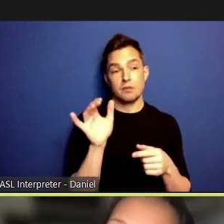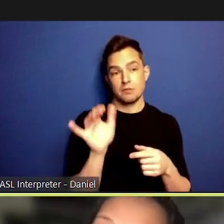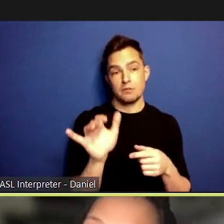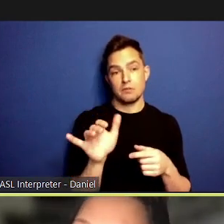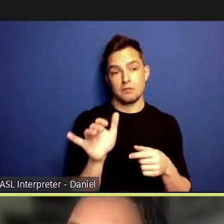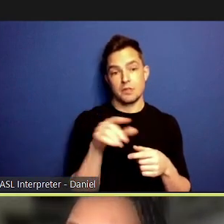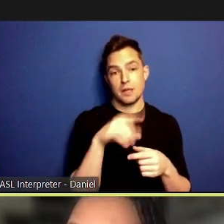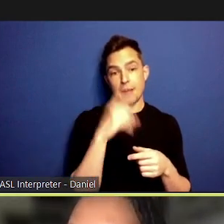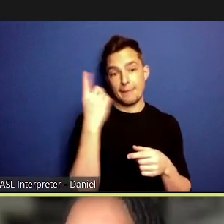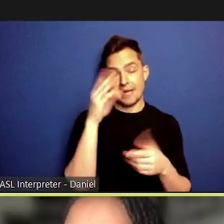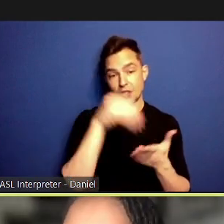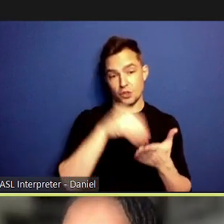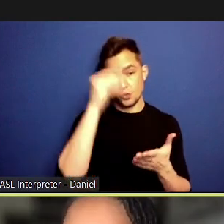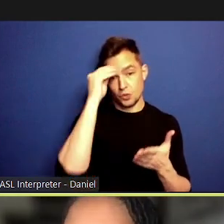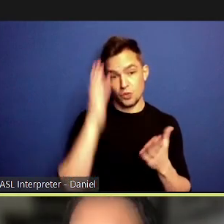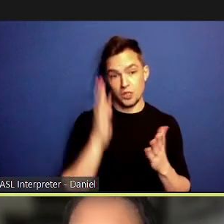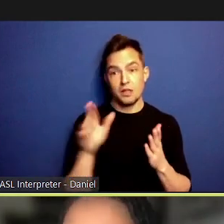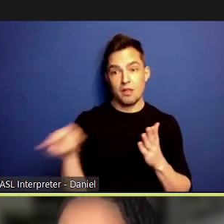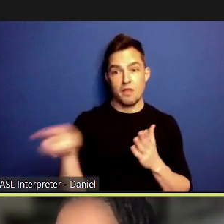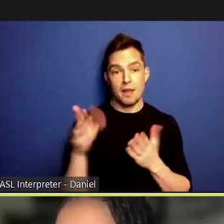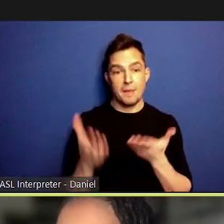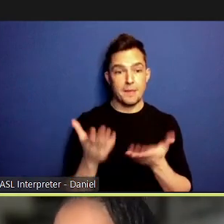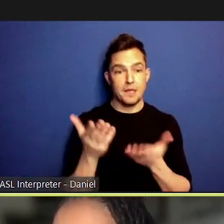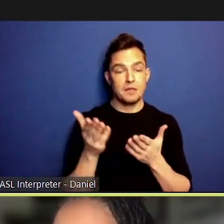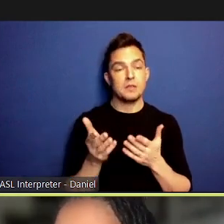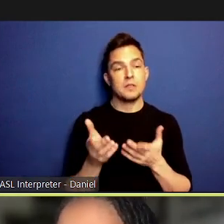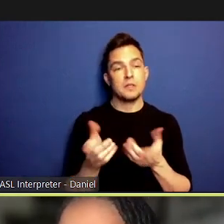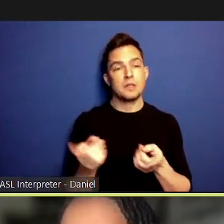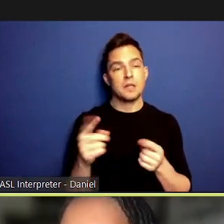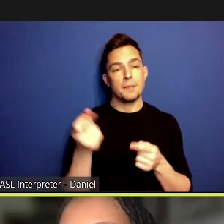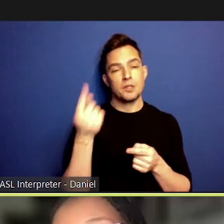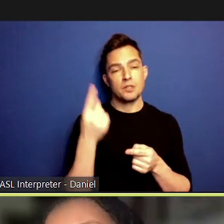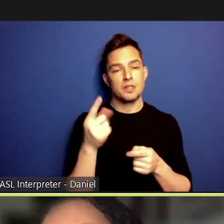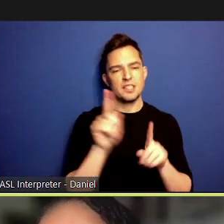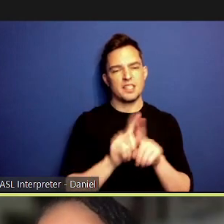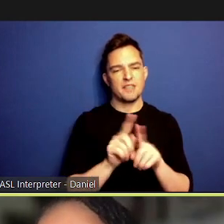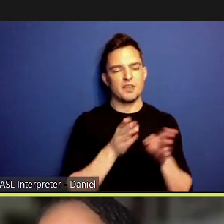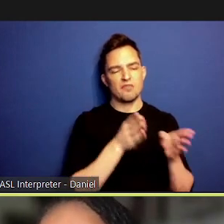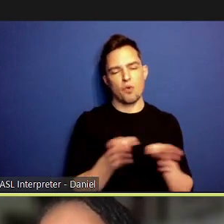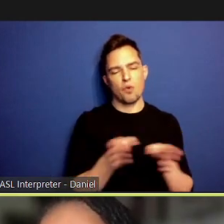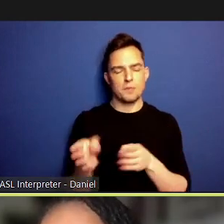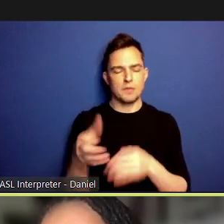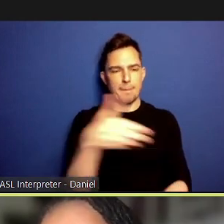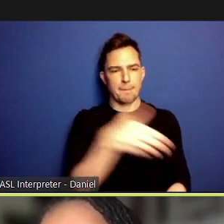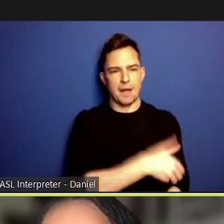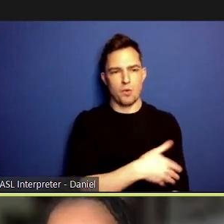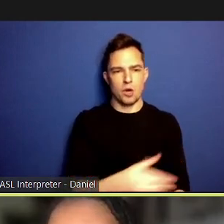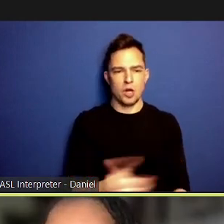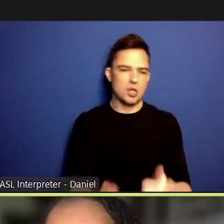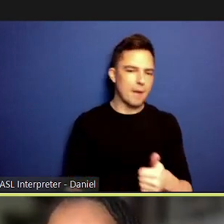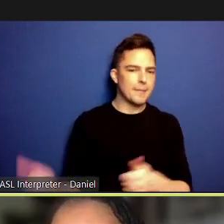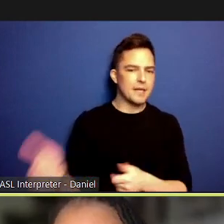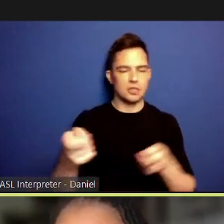may come to understand various forms of power or domination in education species as being